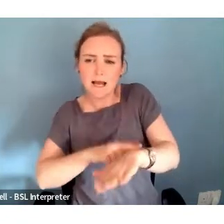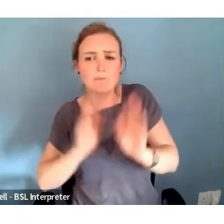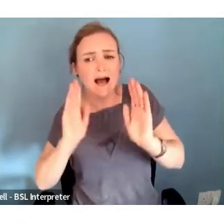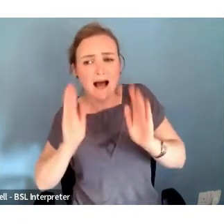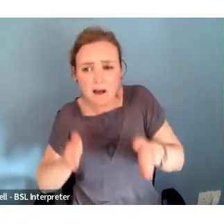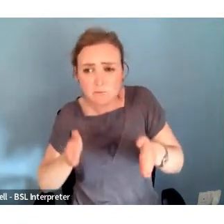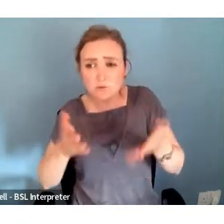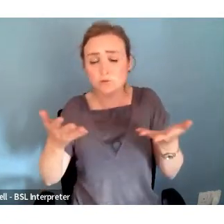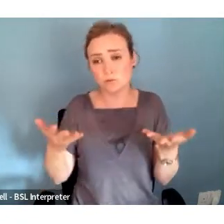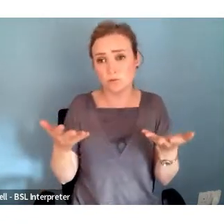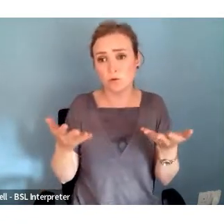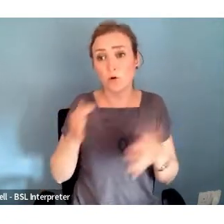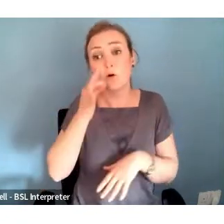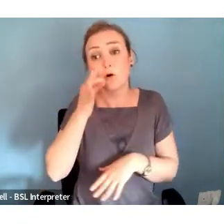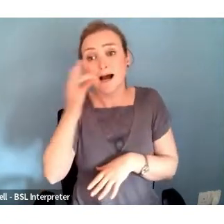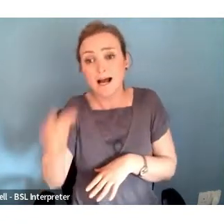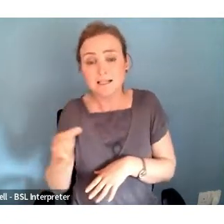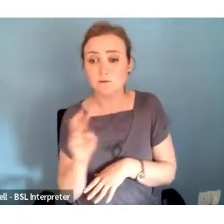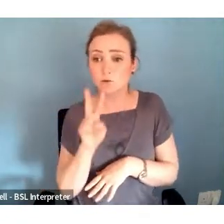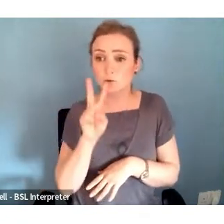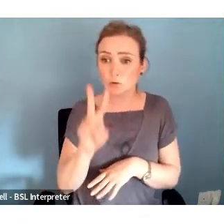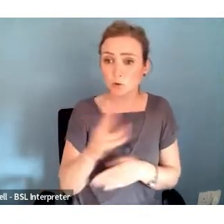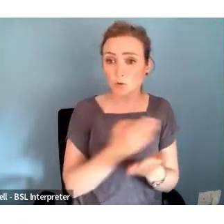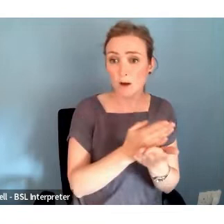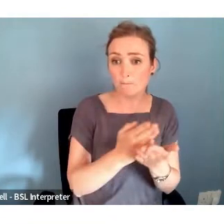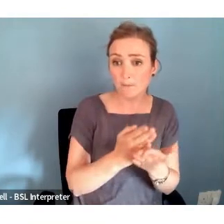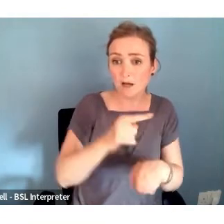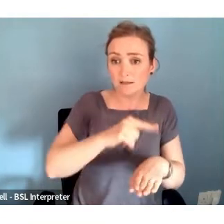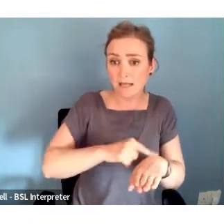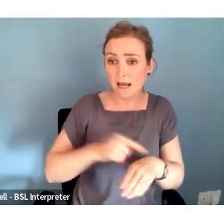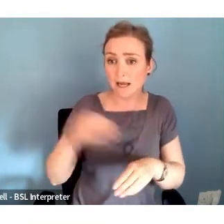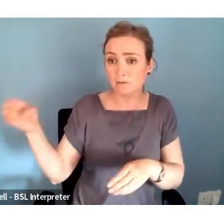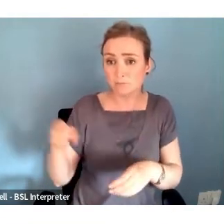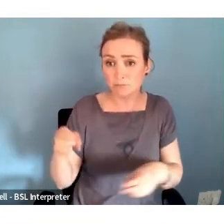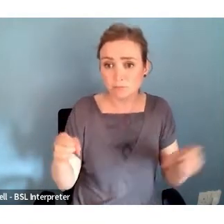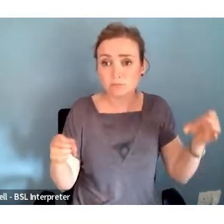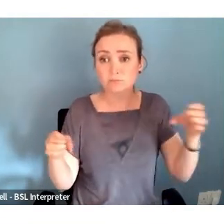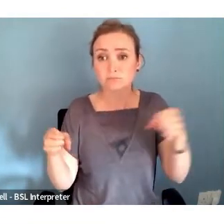time people, two people? At Evenbreak we